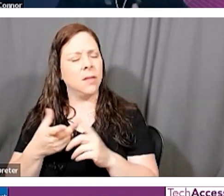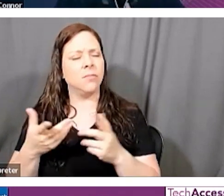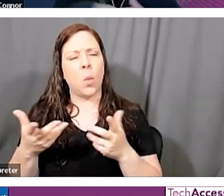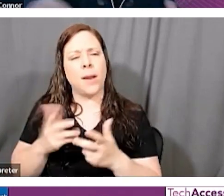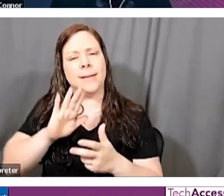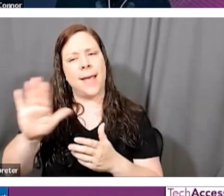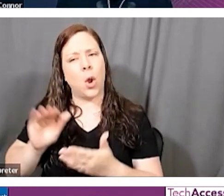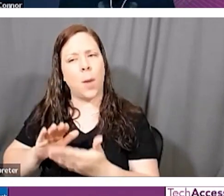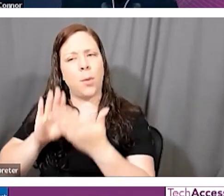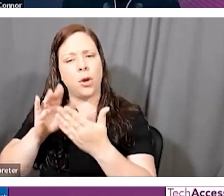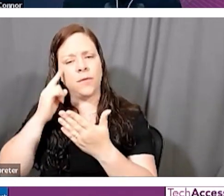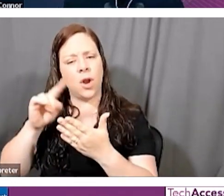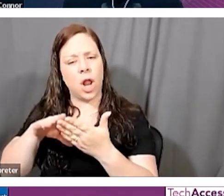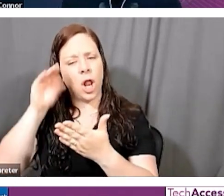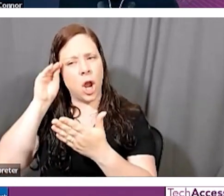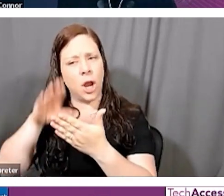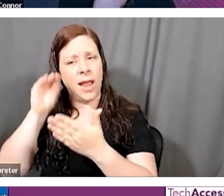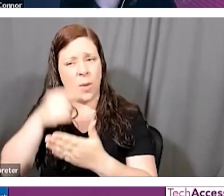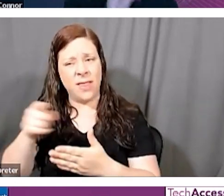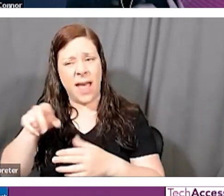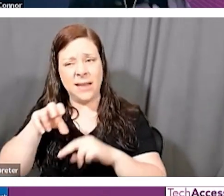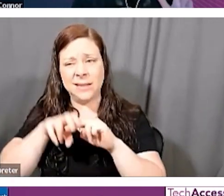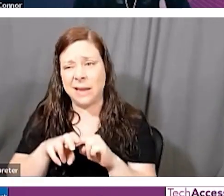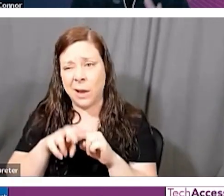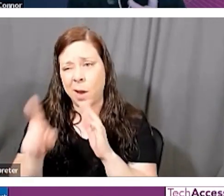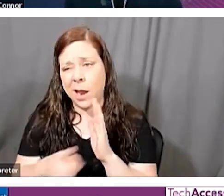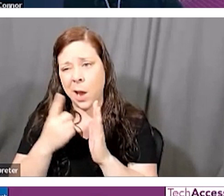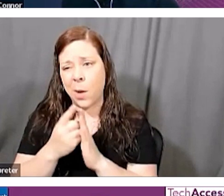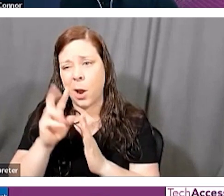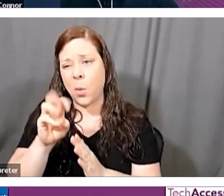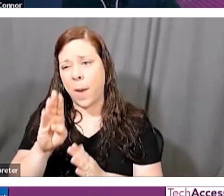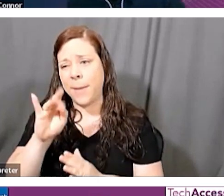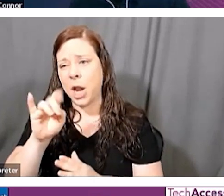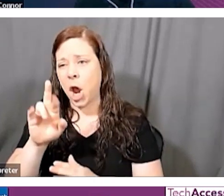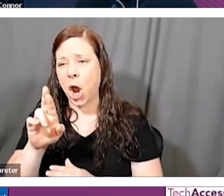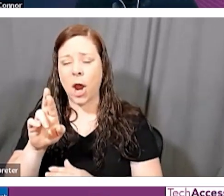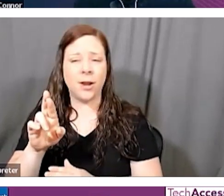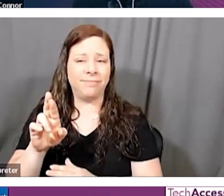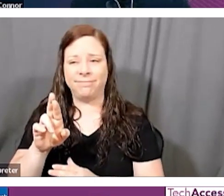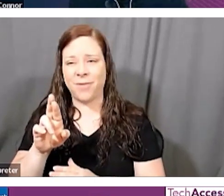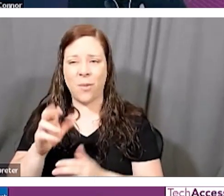Would they go sit through an hour webinar or would they break it down into small tasks? I know for sure the successful individuals would break it